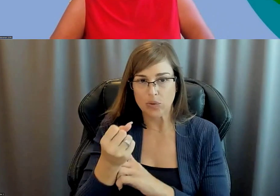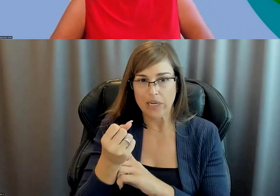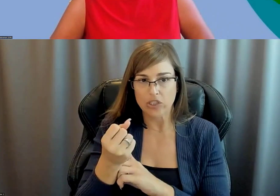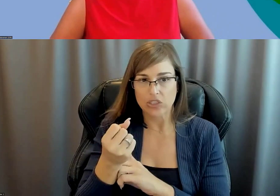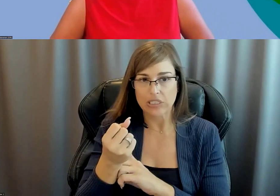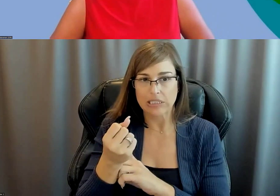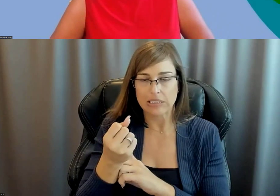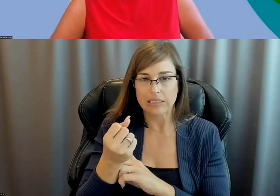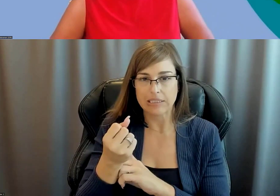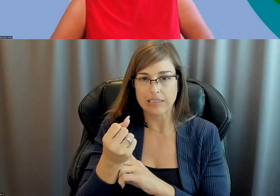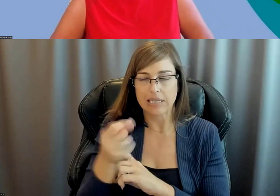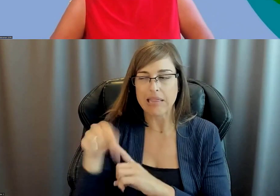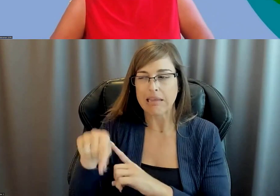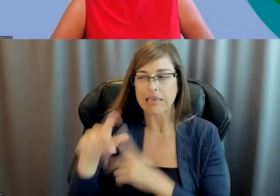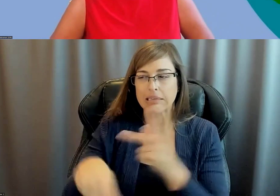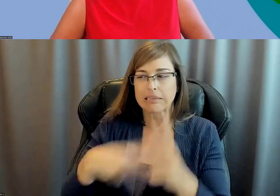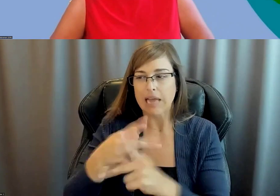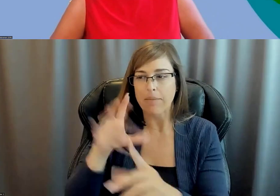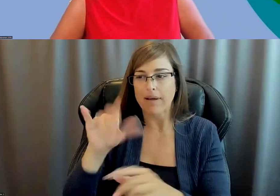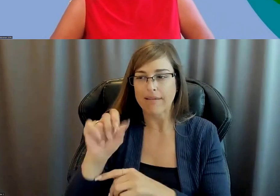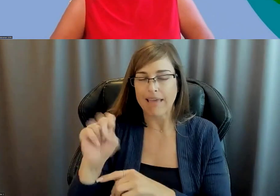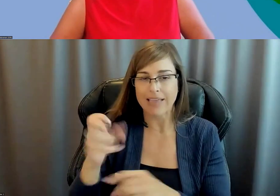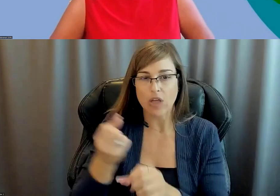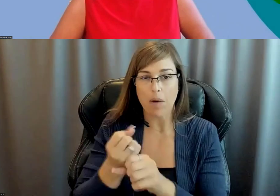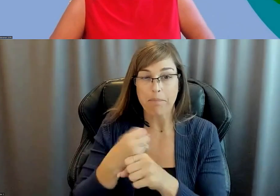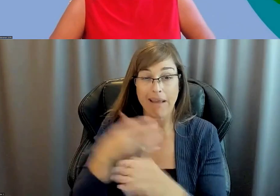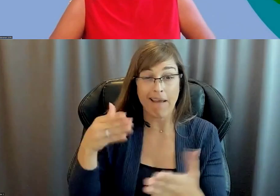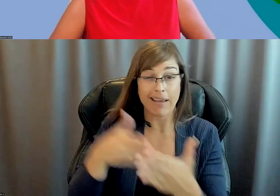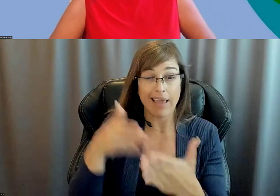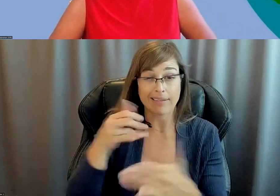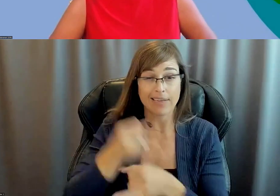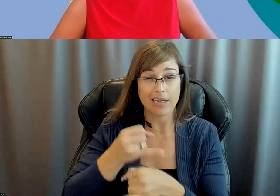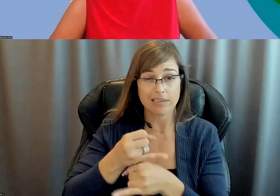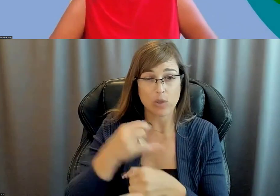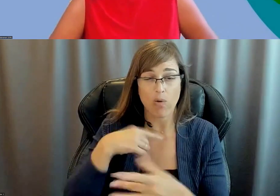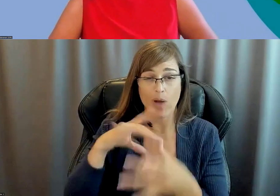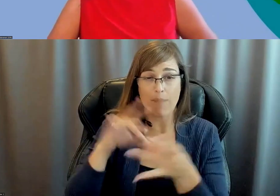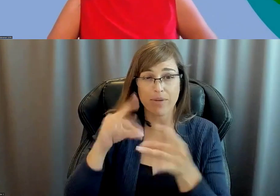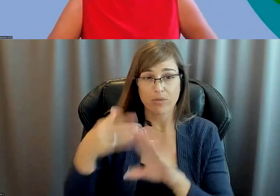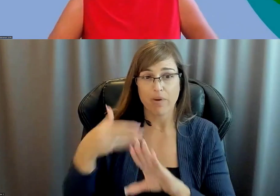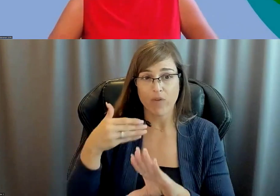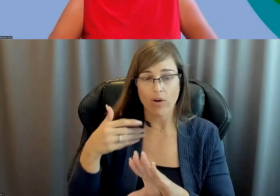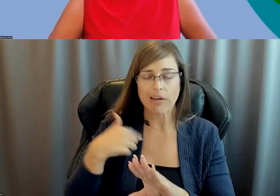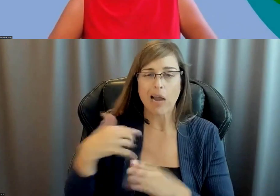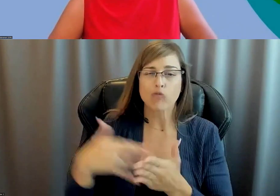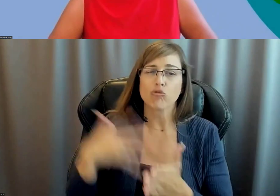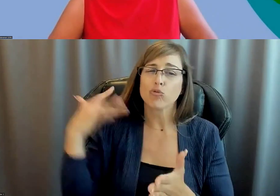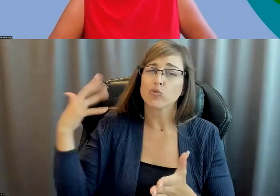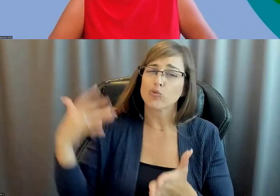I guess these types of cases are made against the institution. So as I mentioned before, I very rarely see an individual